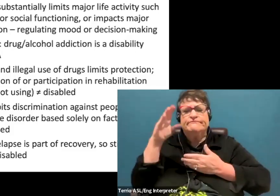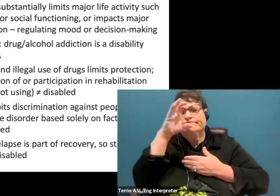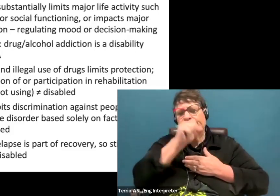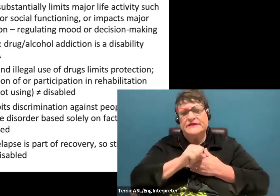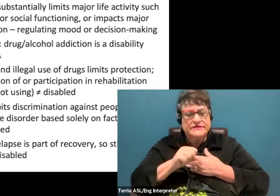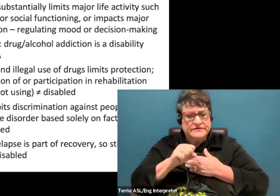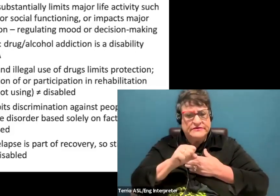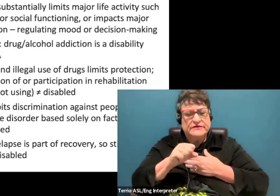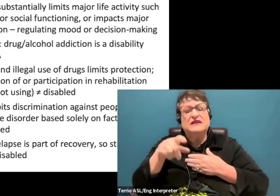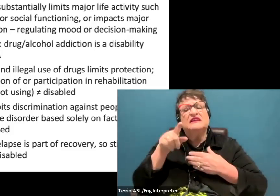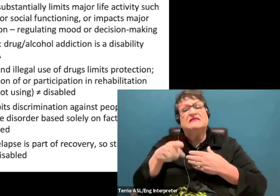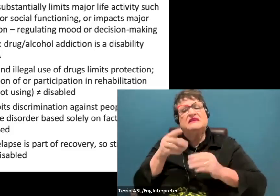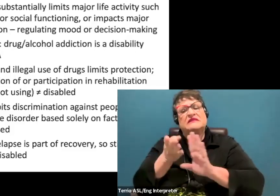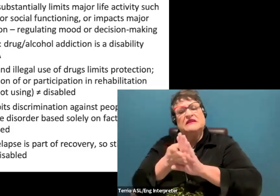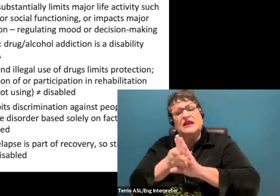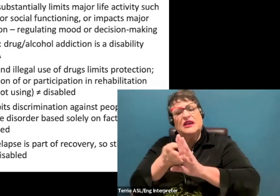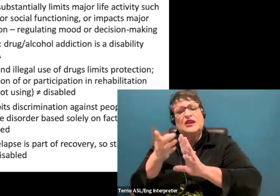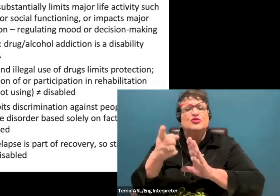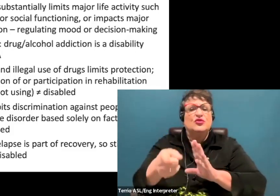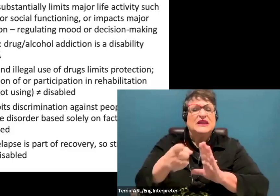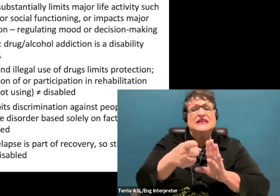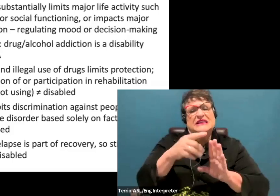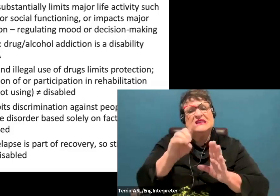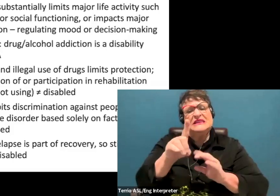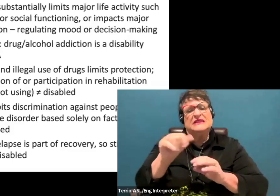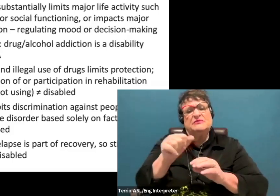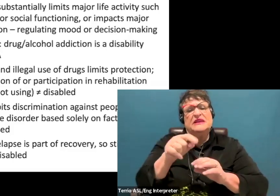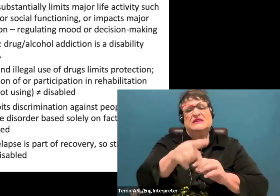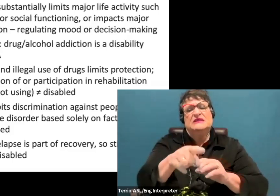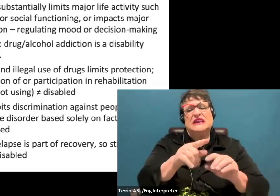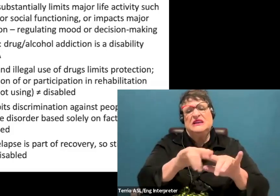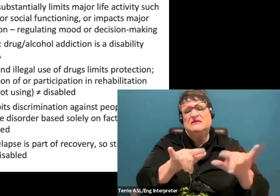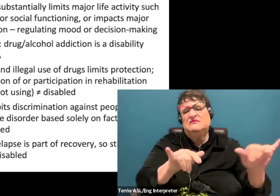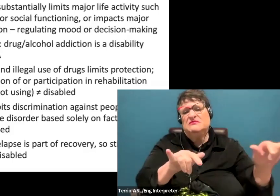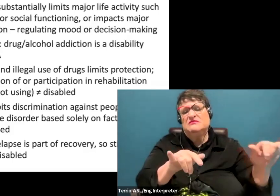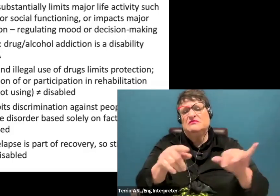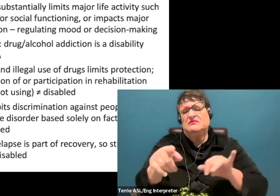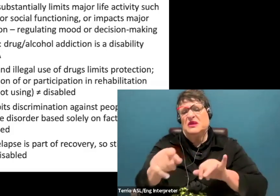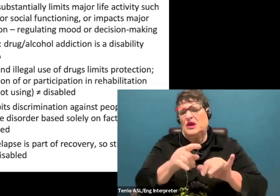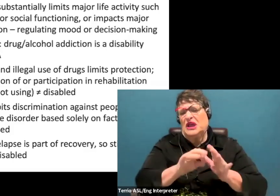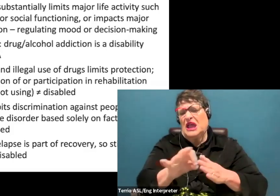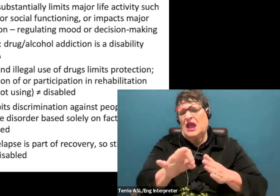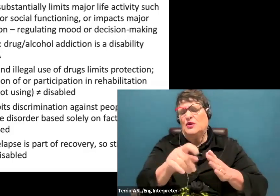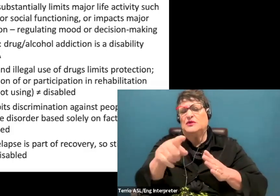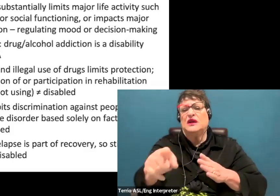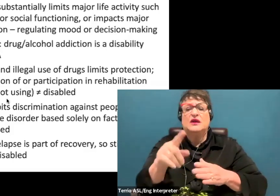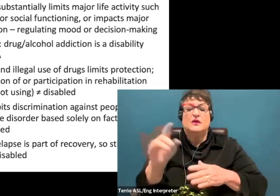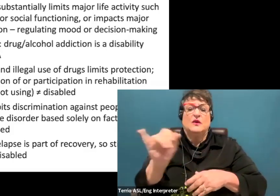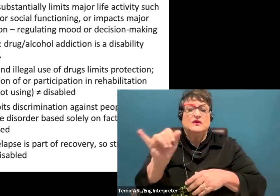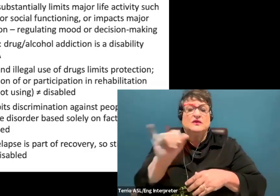psychiatric and mental health disabilities that count. I'm going to quickly also talk about substance use disorder because